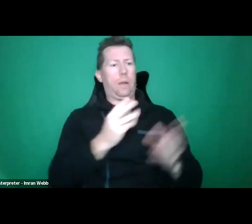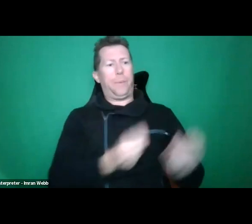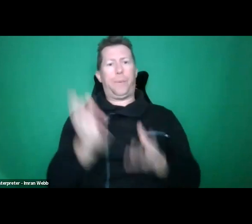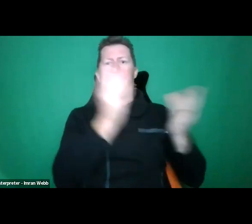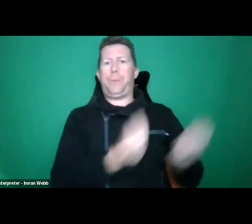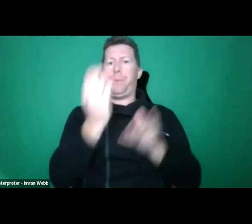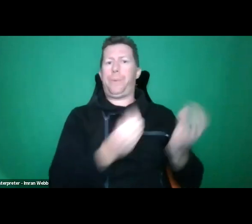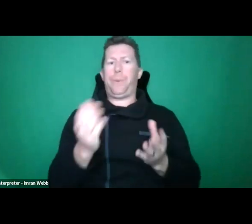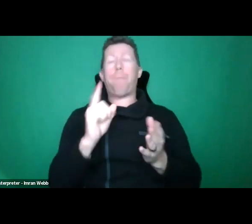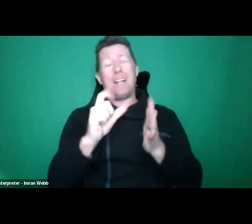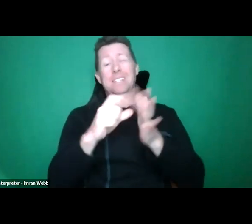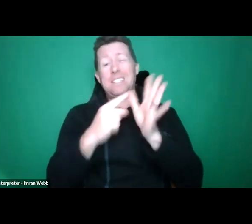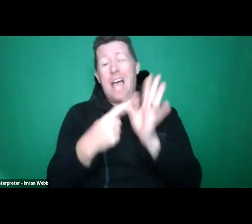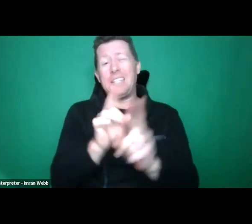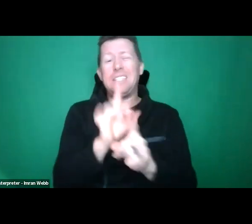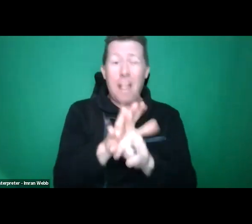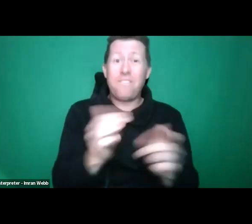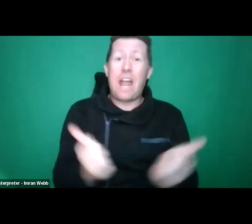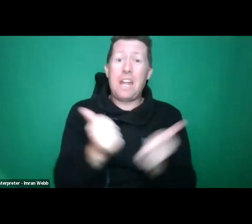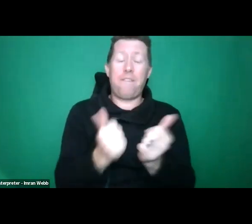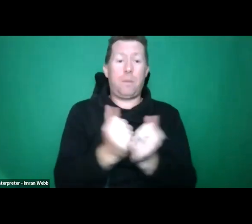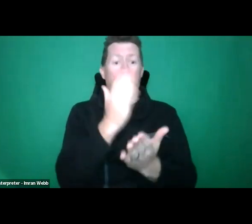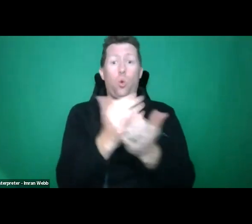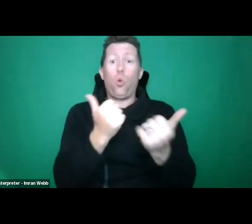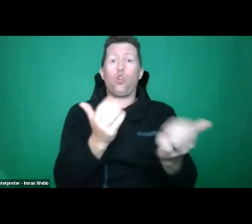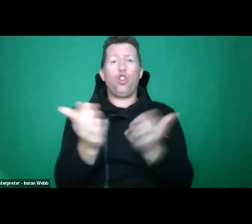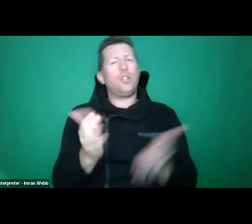is not enough to to ensure good services.